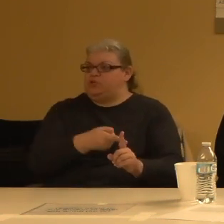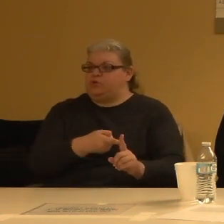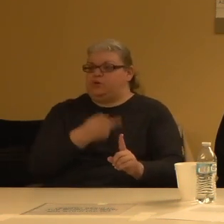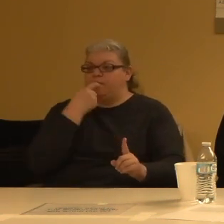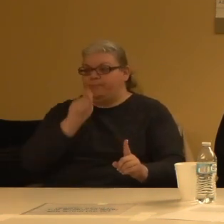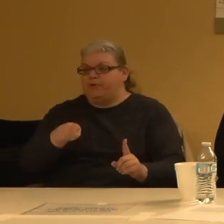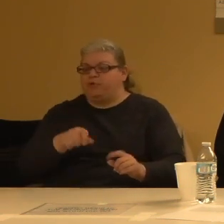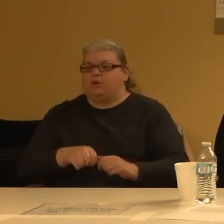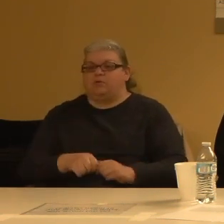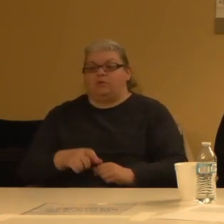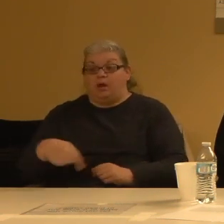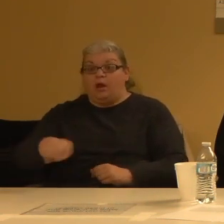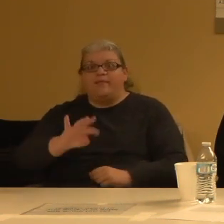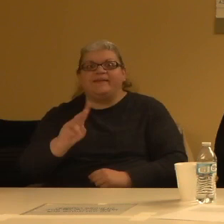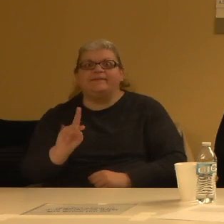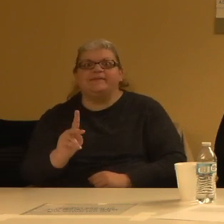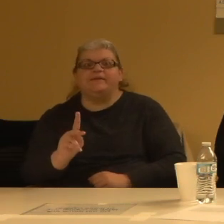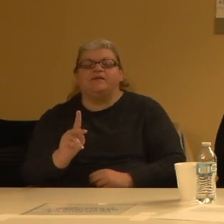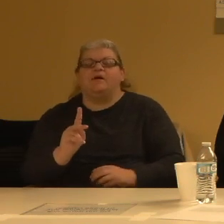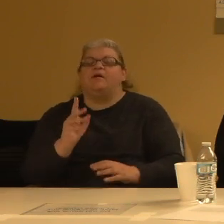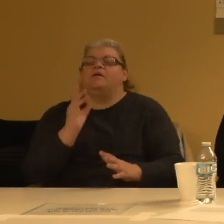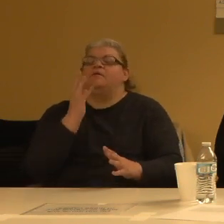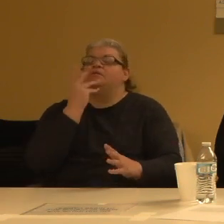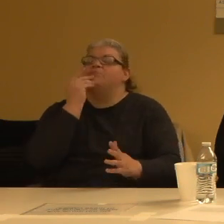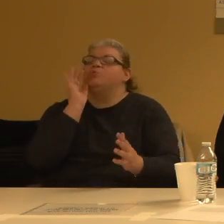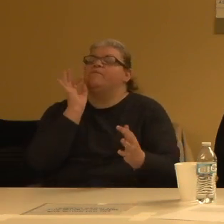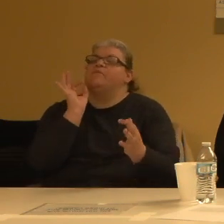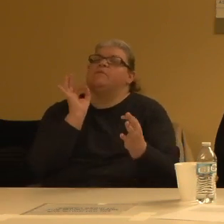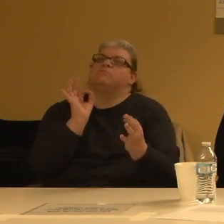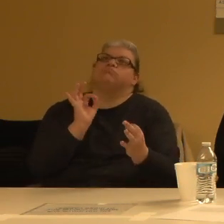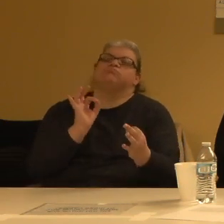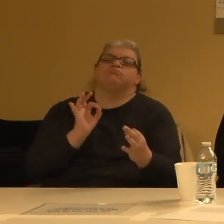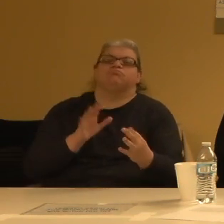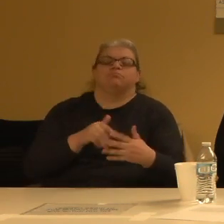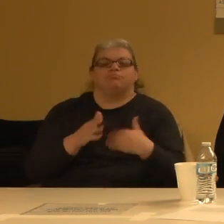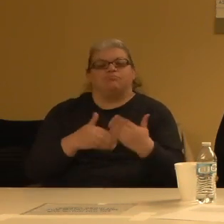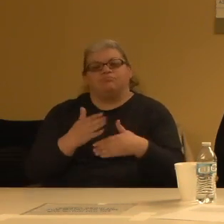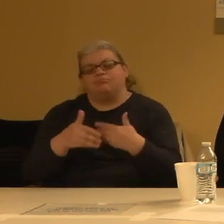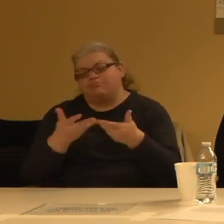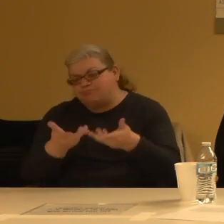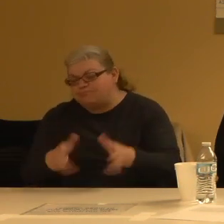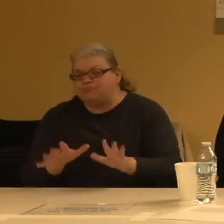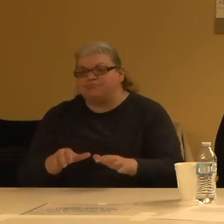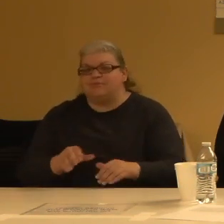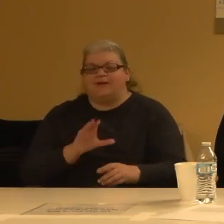And that was the beautiful thing. So by the time that the process was over, Camille's like, "Oh my goodness,